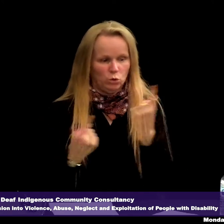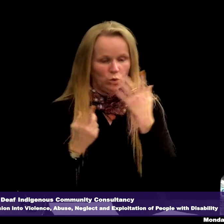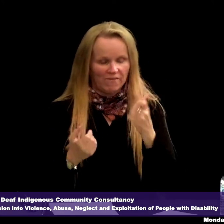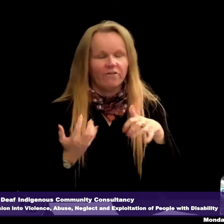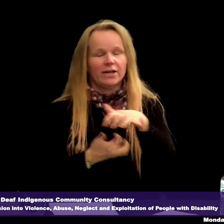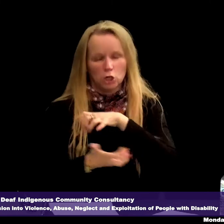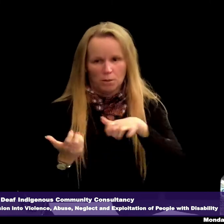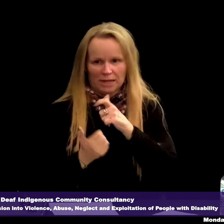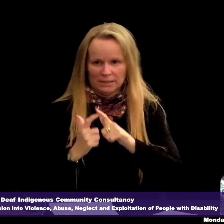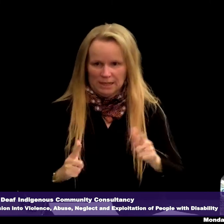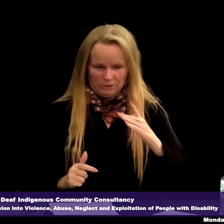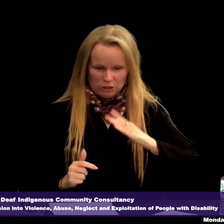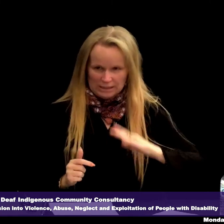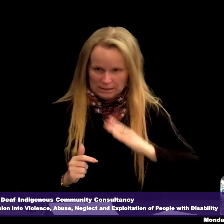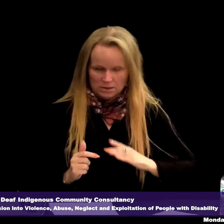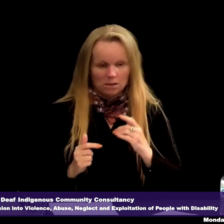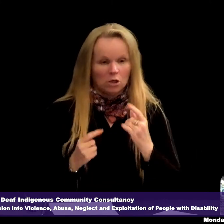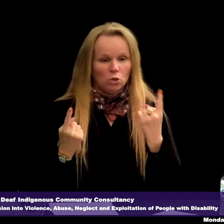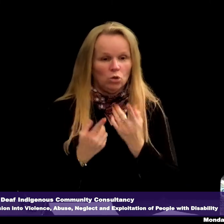We are talking about people who have complex language needs here.